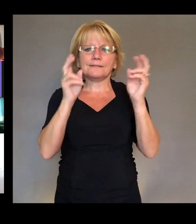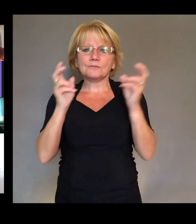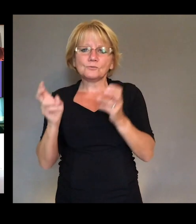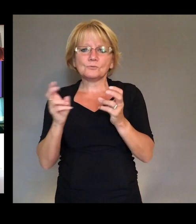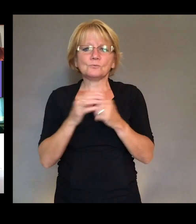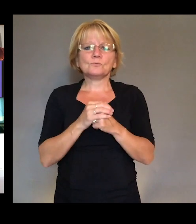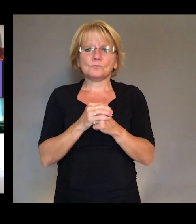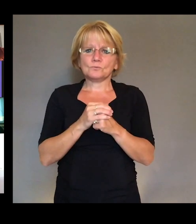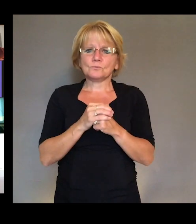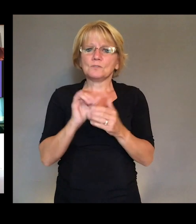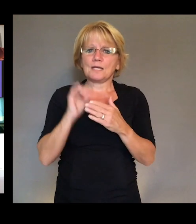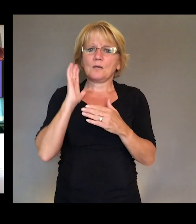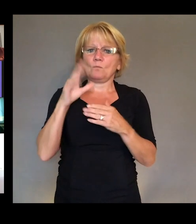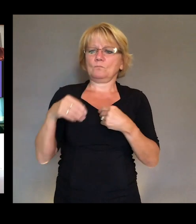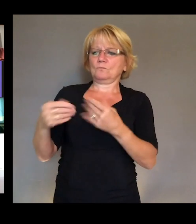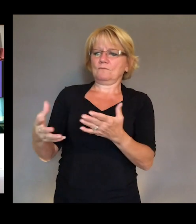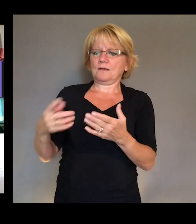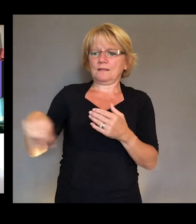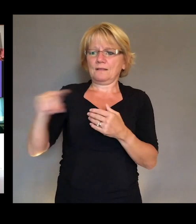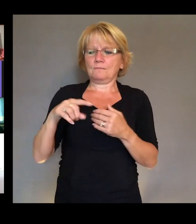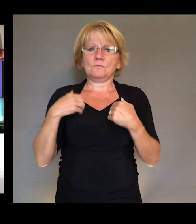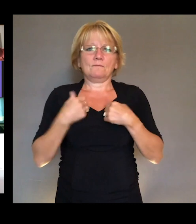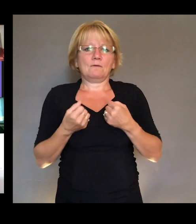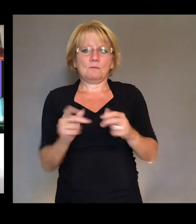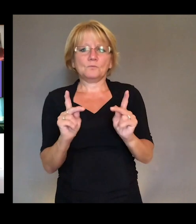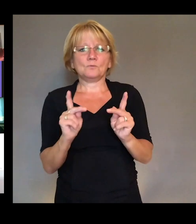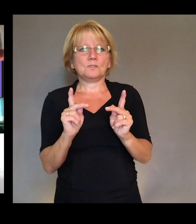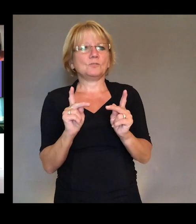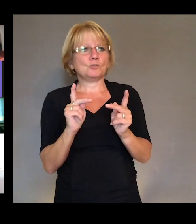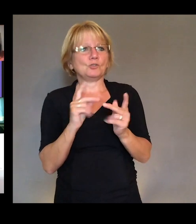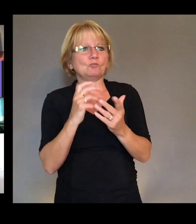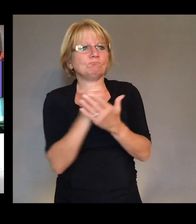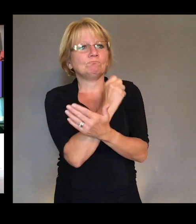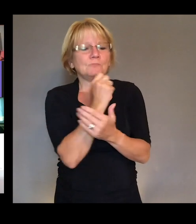Those things will give students the chance to hold onto the other sort of knowledge